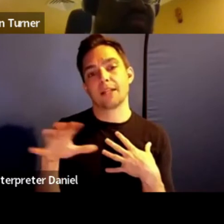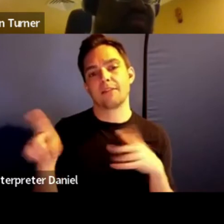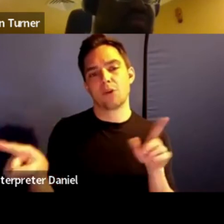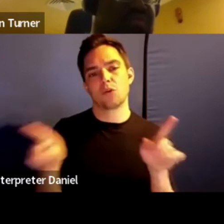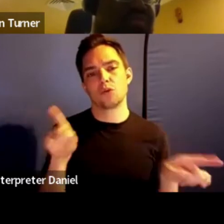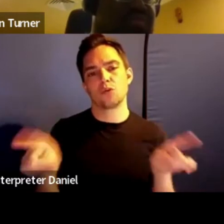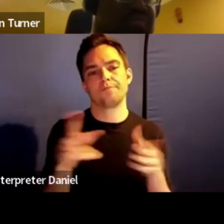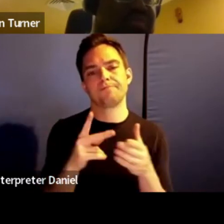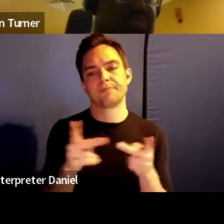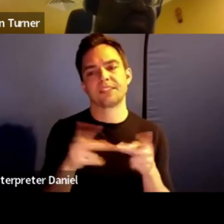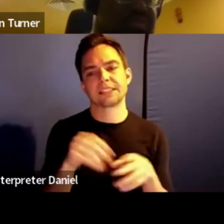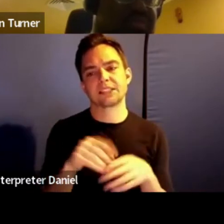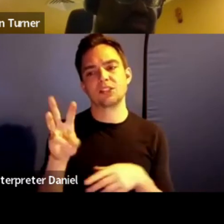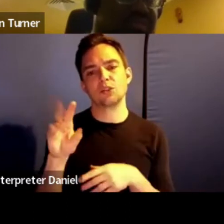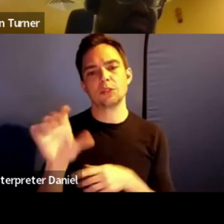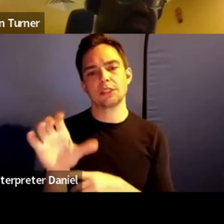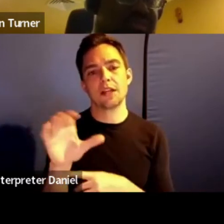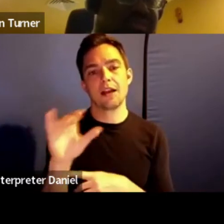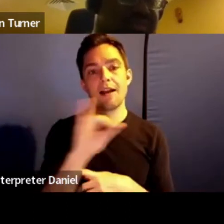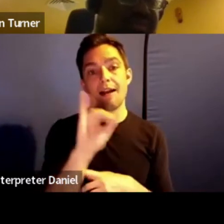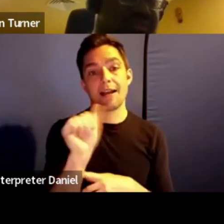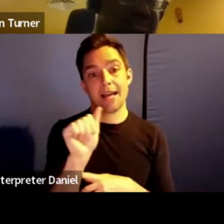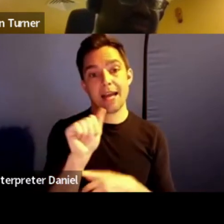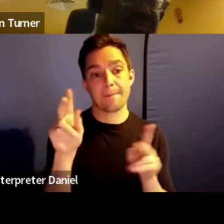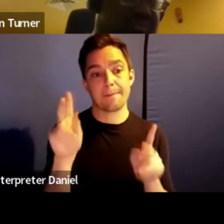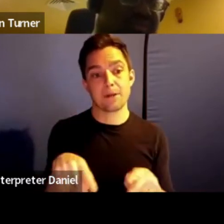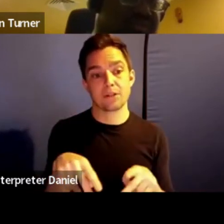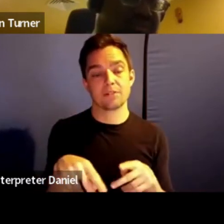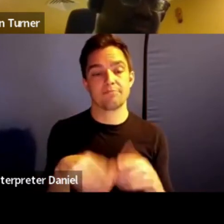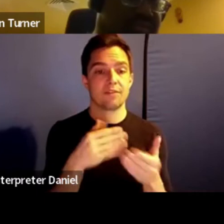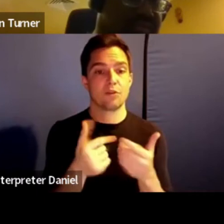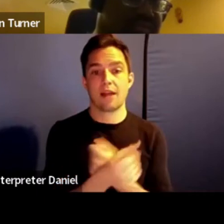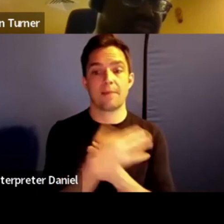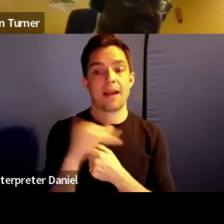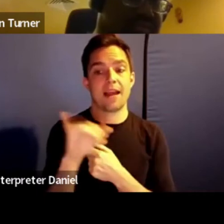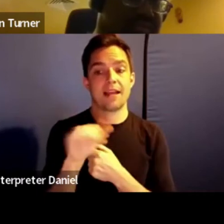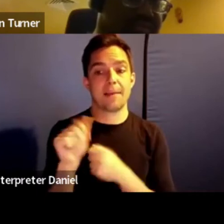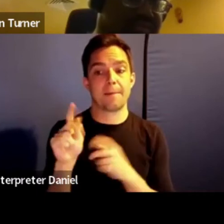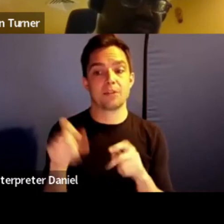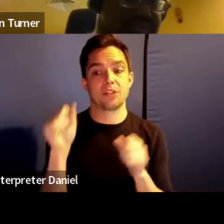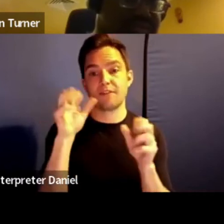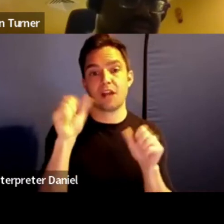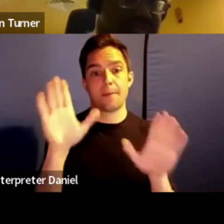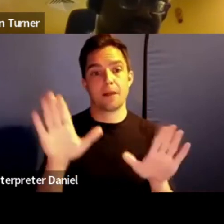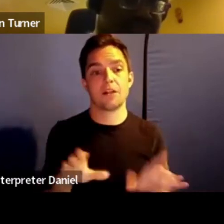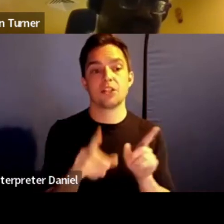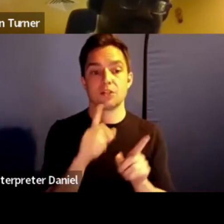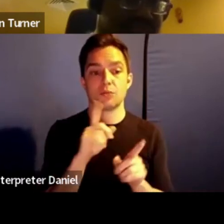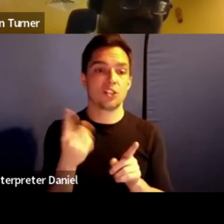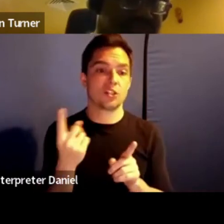in Wisconsin, the I&A person, although I love my I&A person, she's phenomenal. She is really just a behind the scenes person,